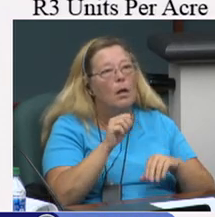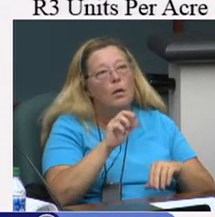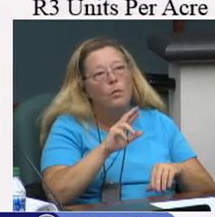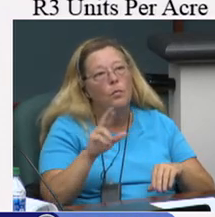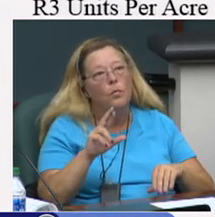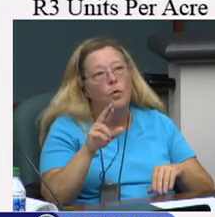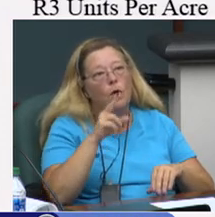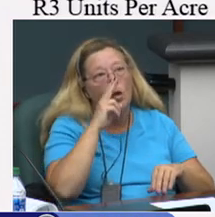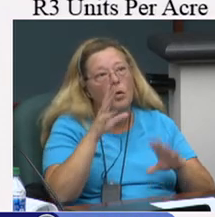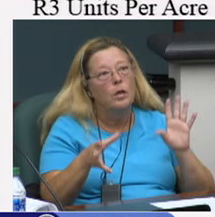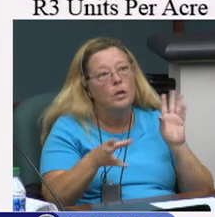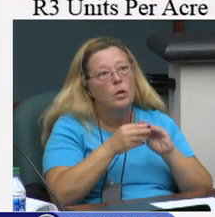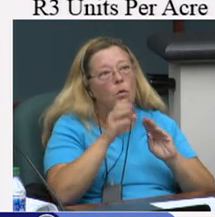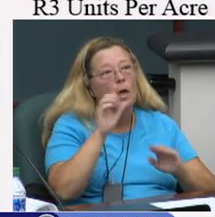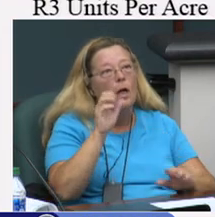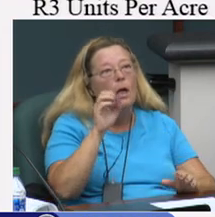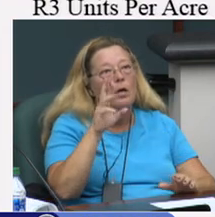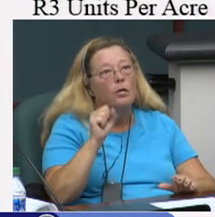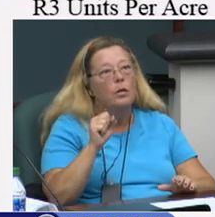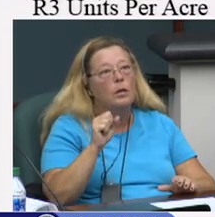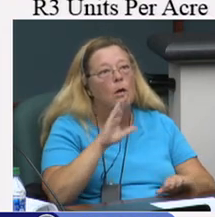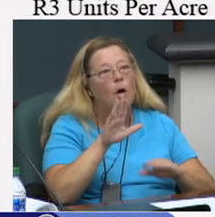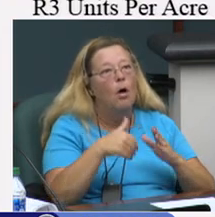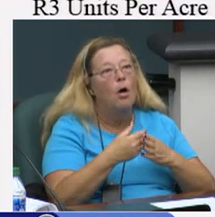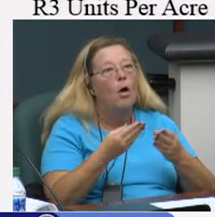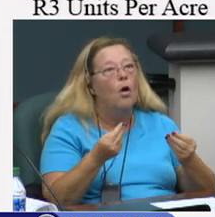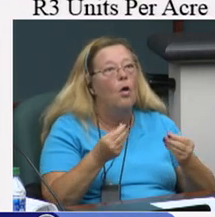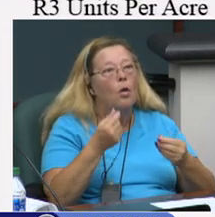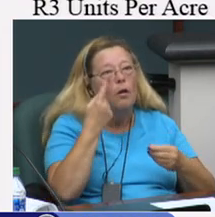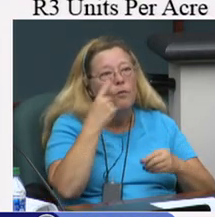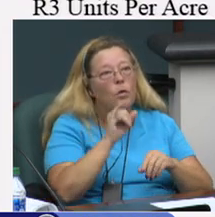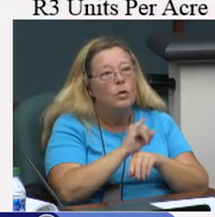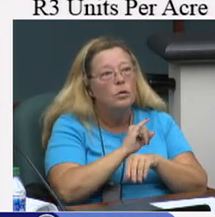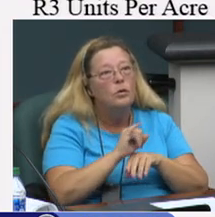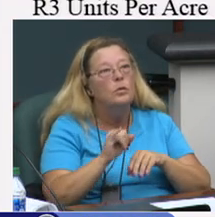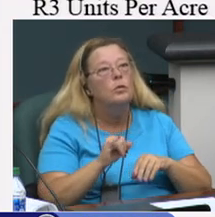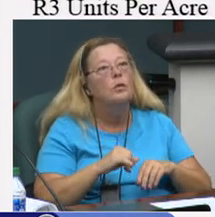acreage of all land except for institutional and right away